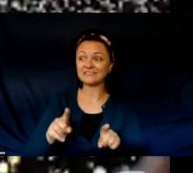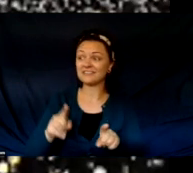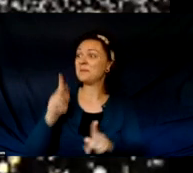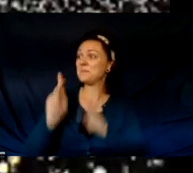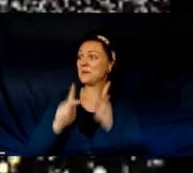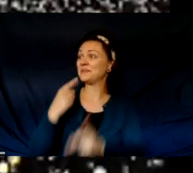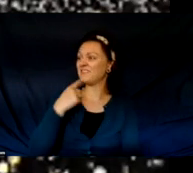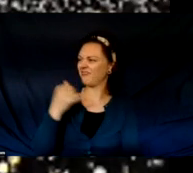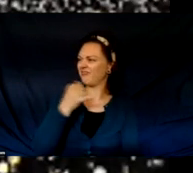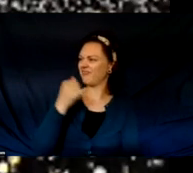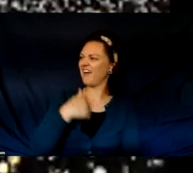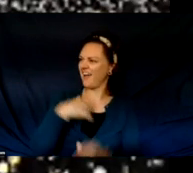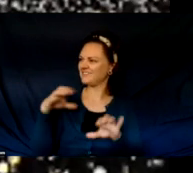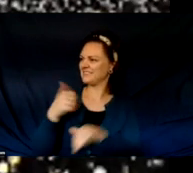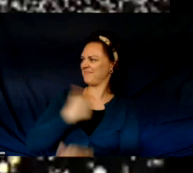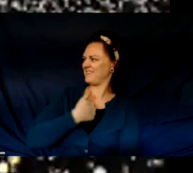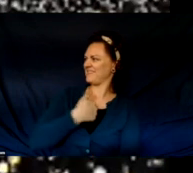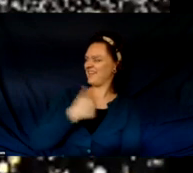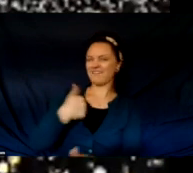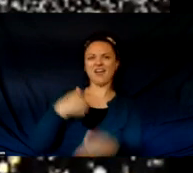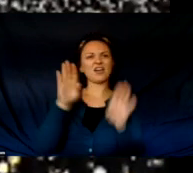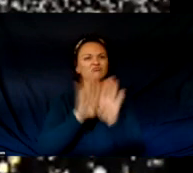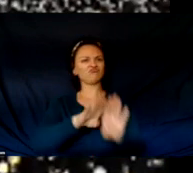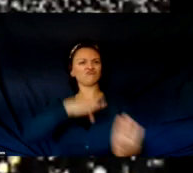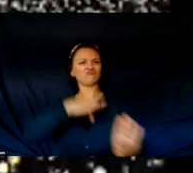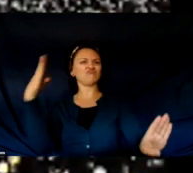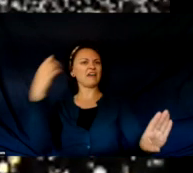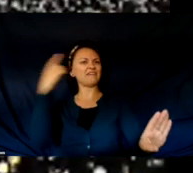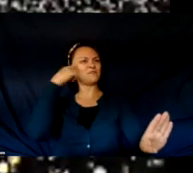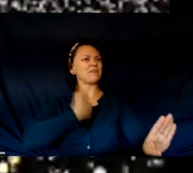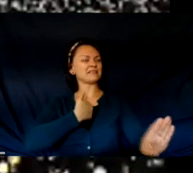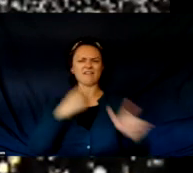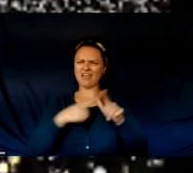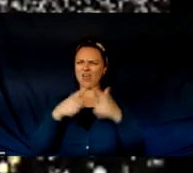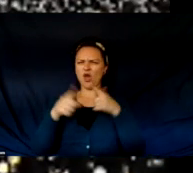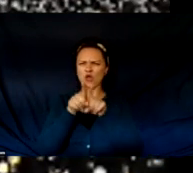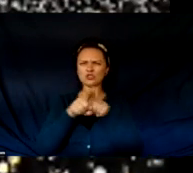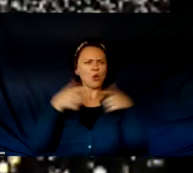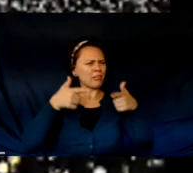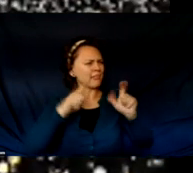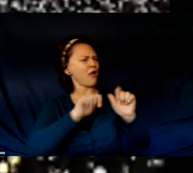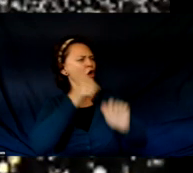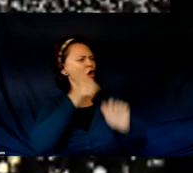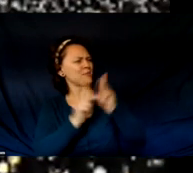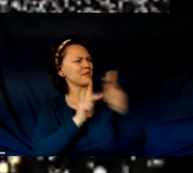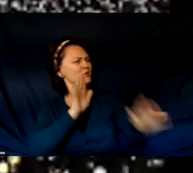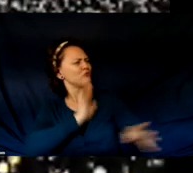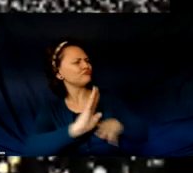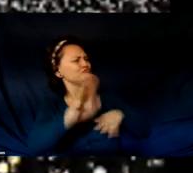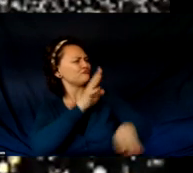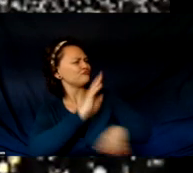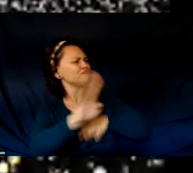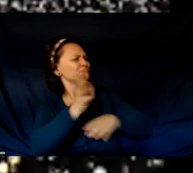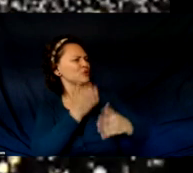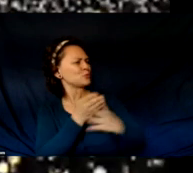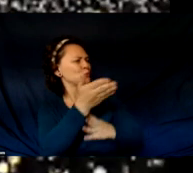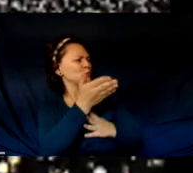I'm holding the door open for others like me, not someone help it open for me and then we're closing it.